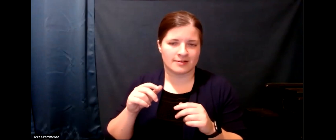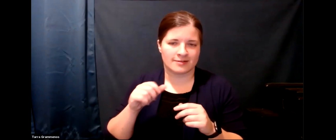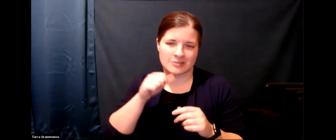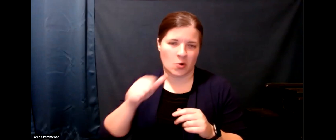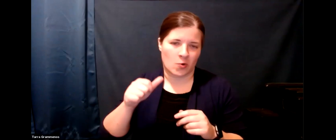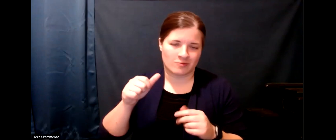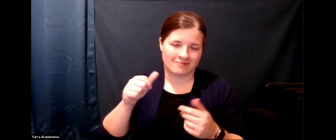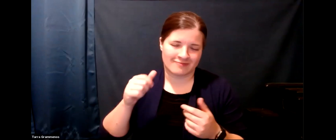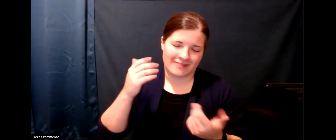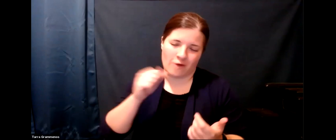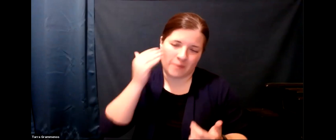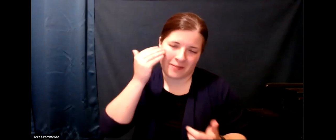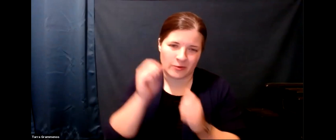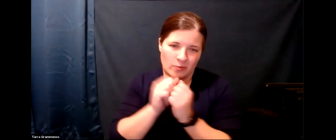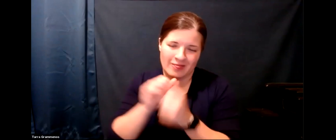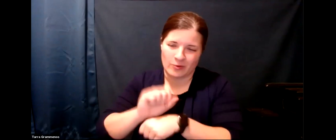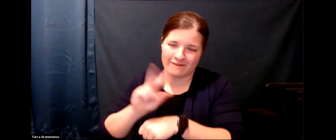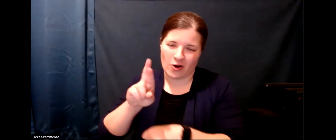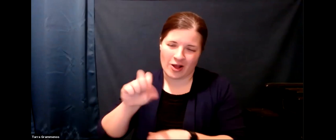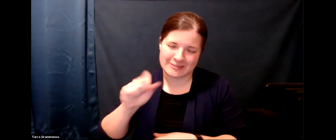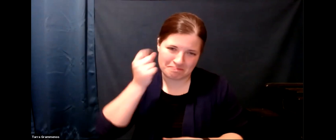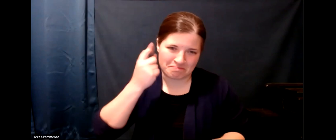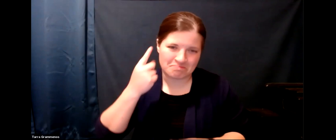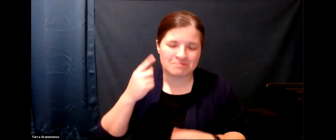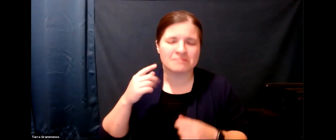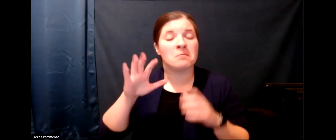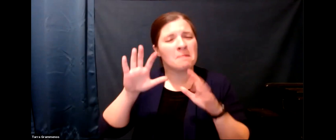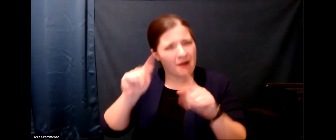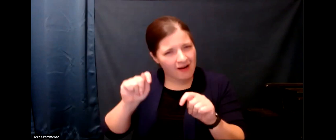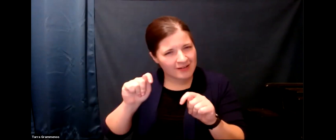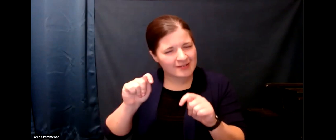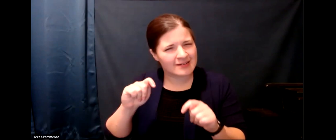experience, although it would surprise me that anyone